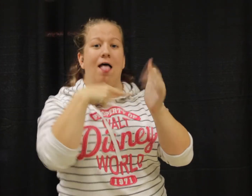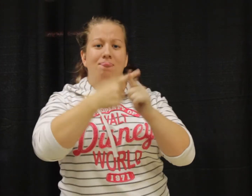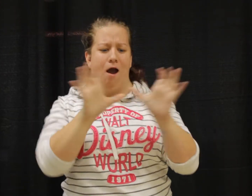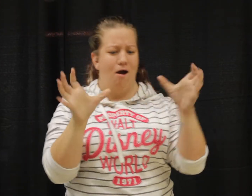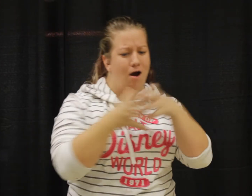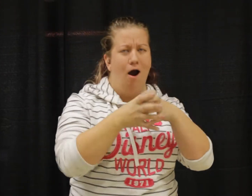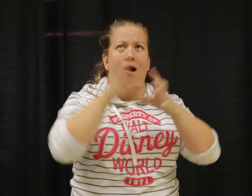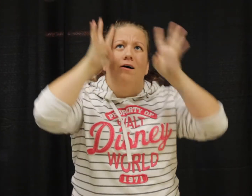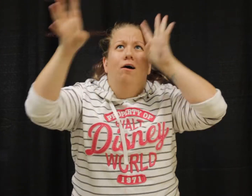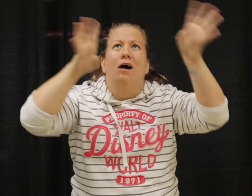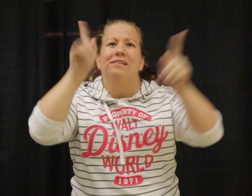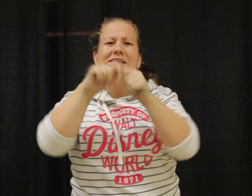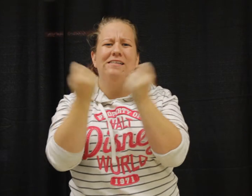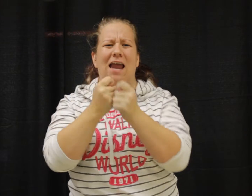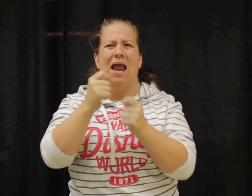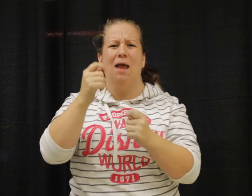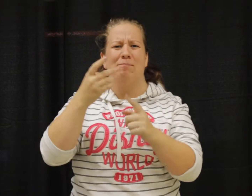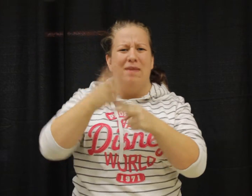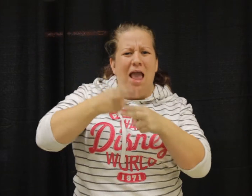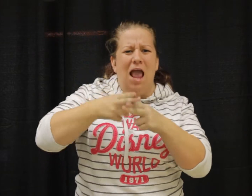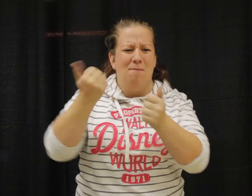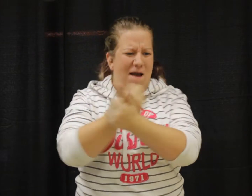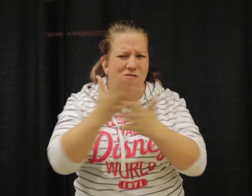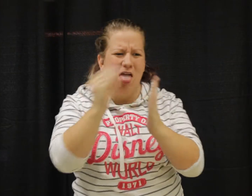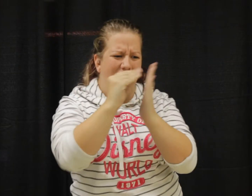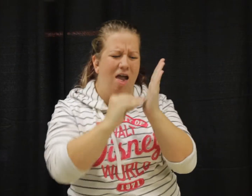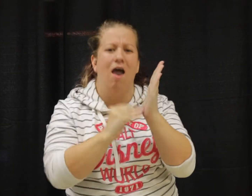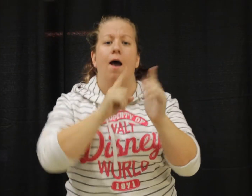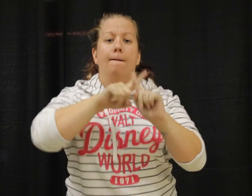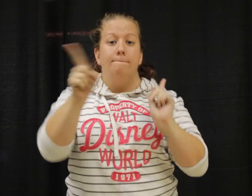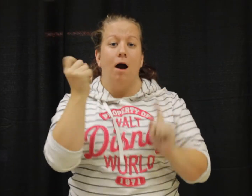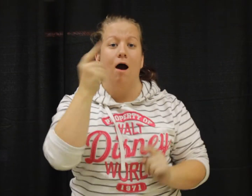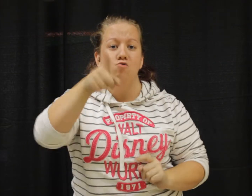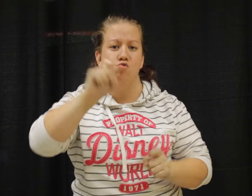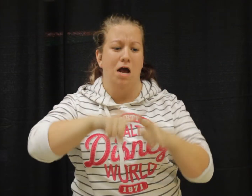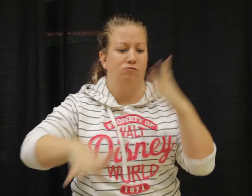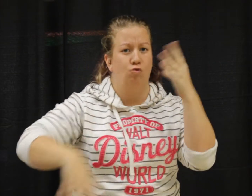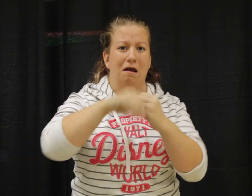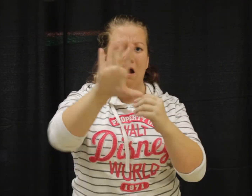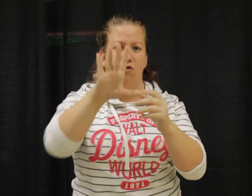and come up with your team name. When you find your team and come up with your team name,